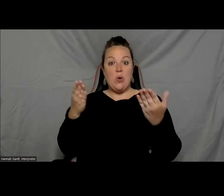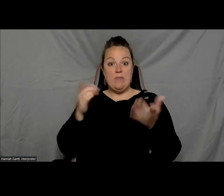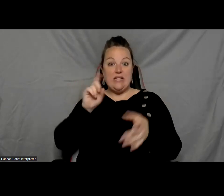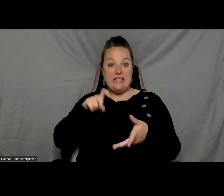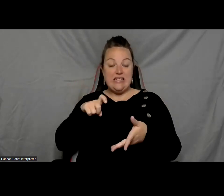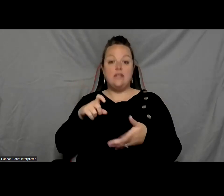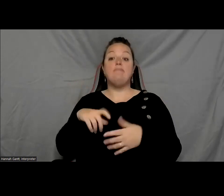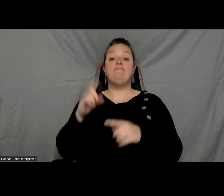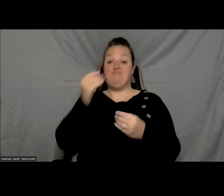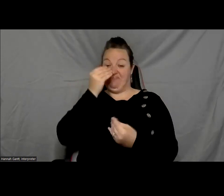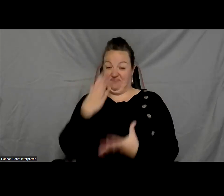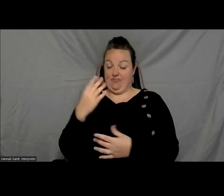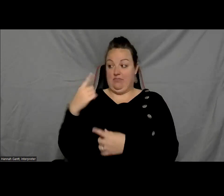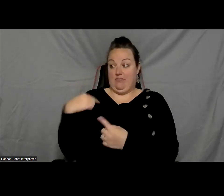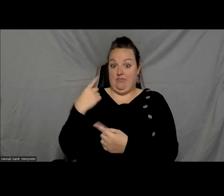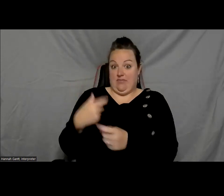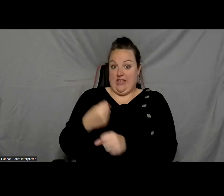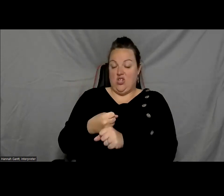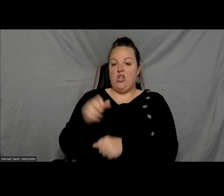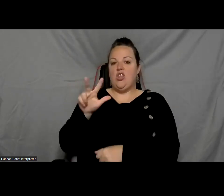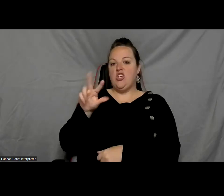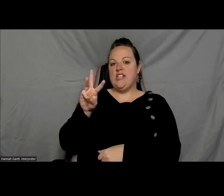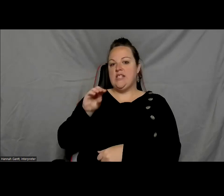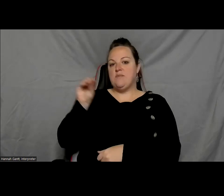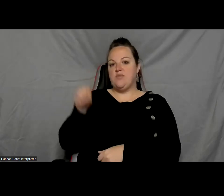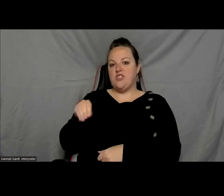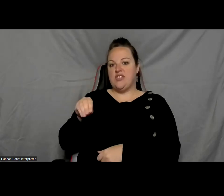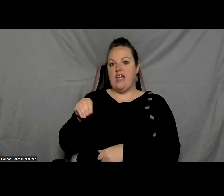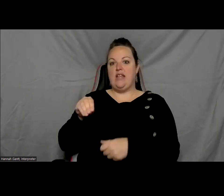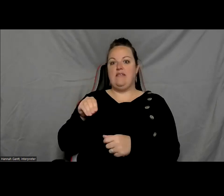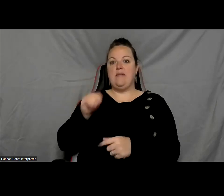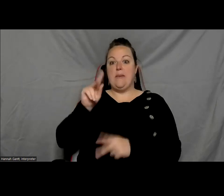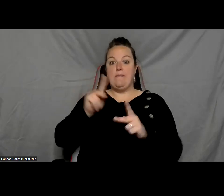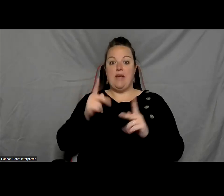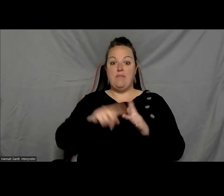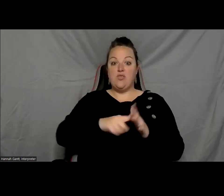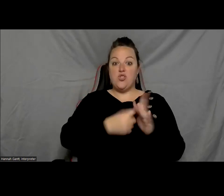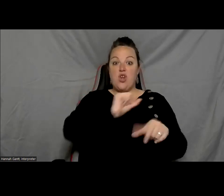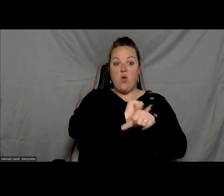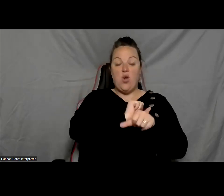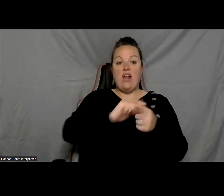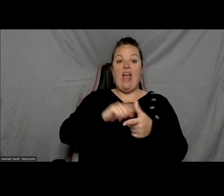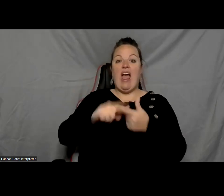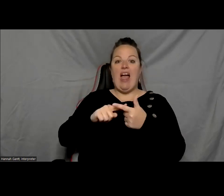last year experienced a 36% turnover rate of regular staff.